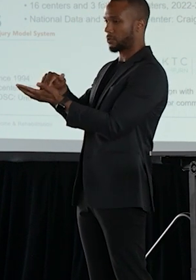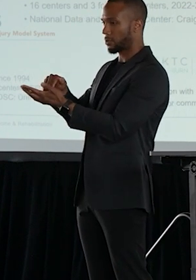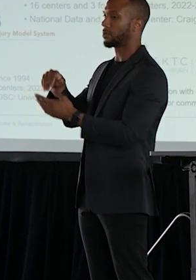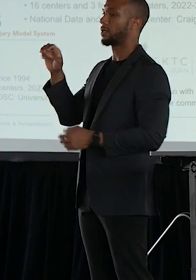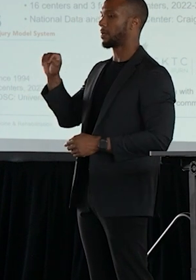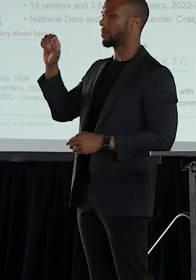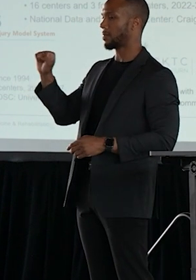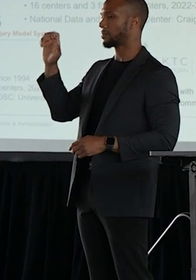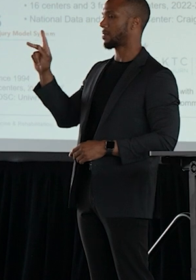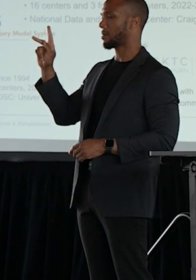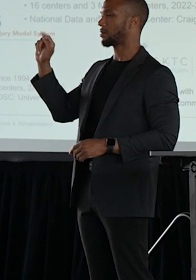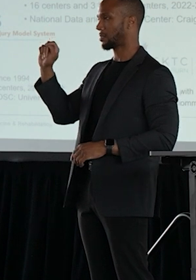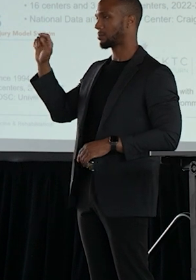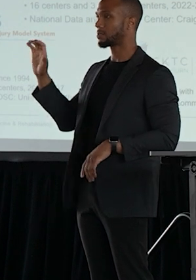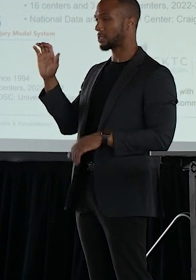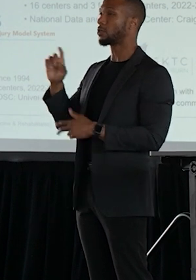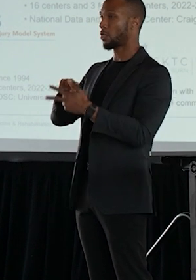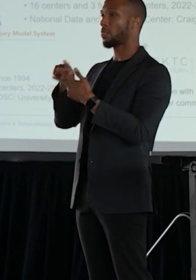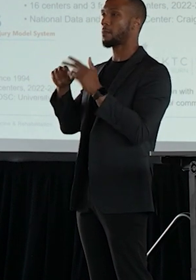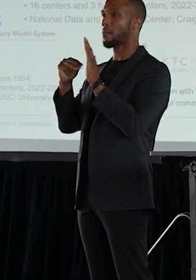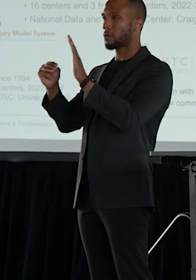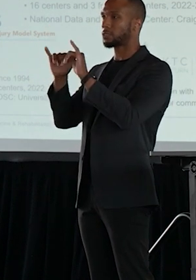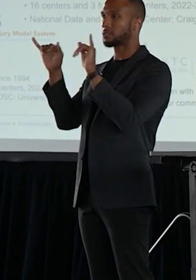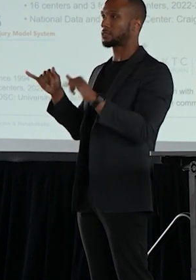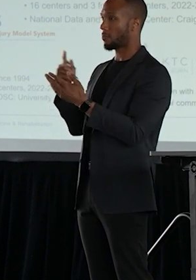all the three model system program database, had to work